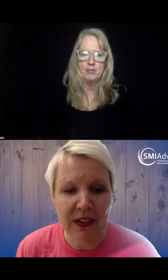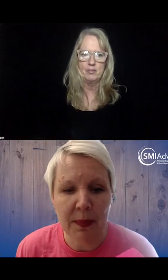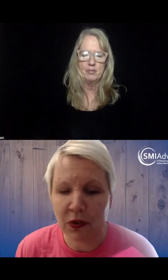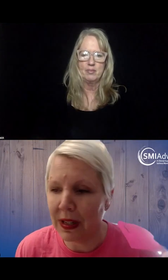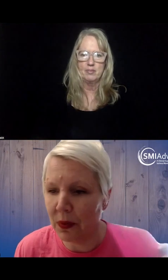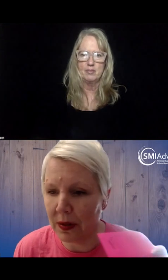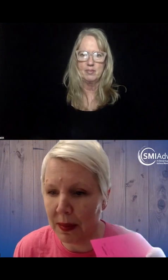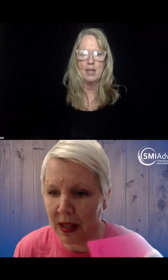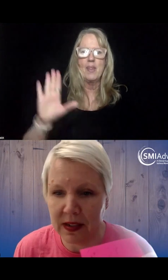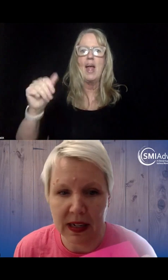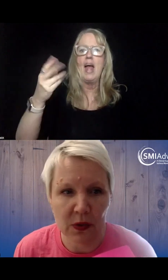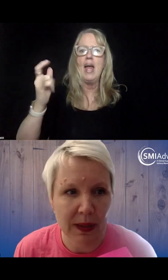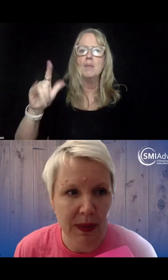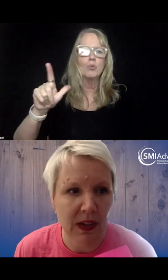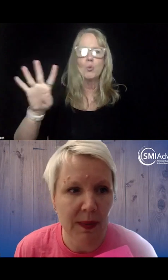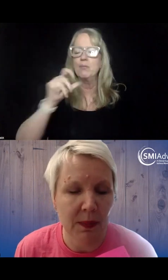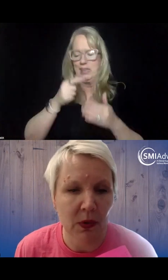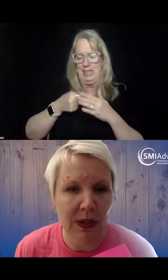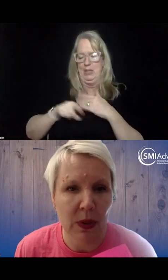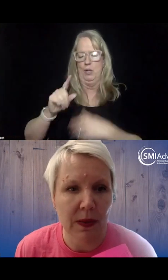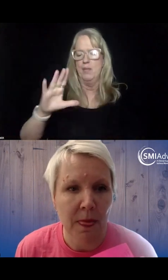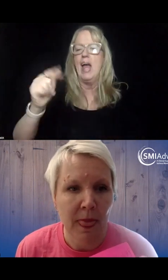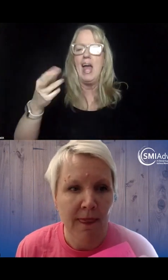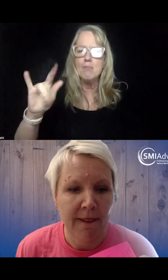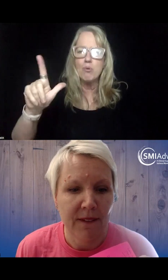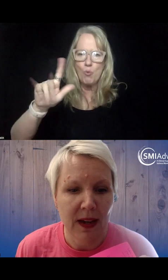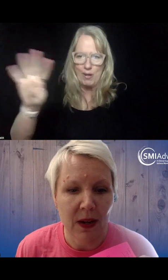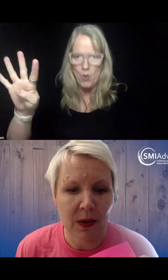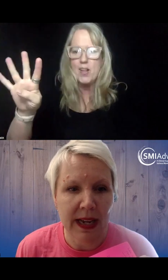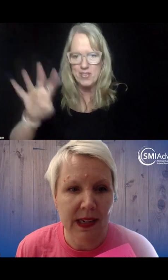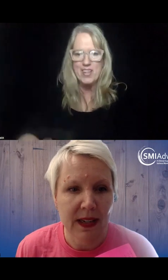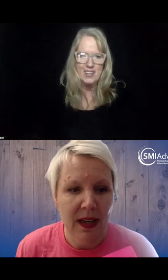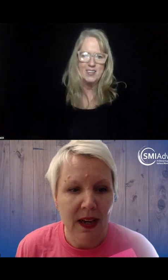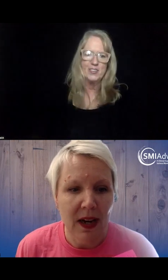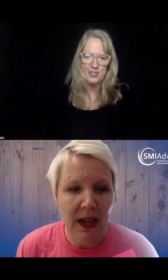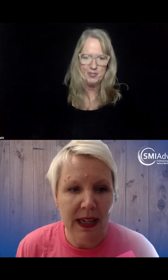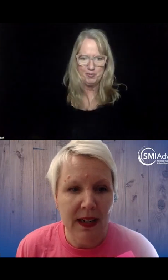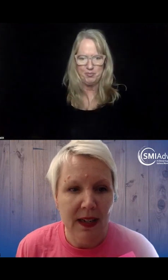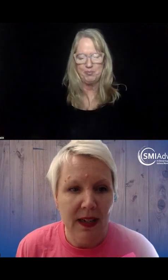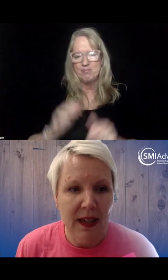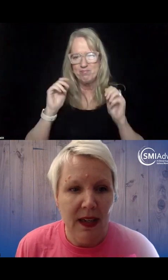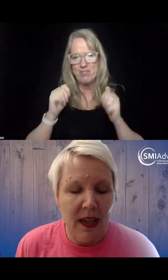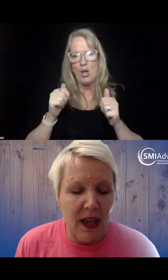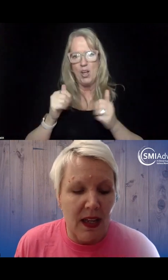THAT IS COMING APRIL 24TH. ALL RIGHT. ALL RIGHT.